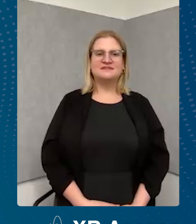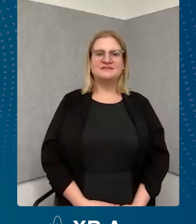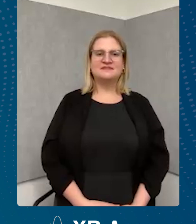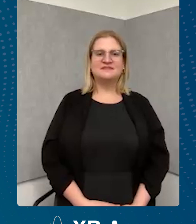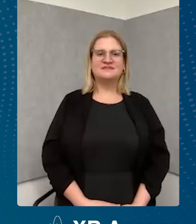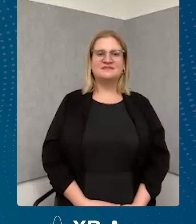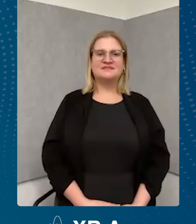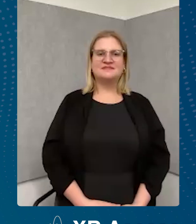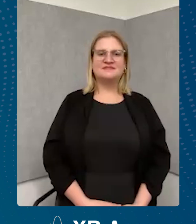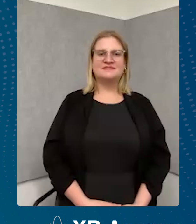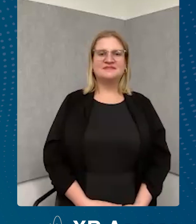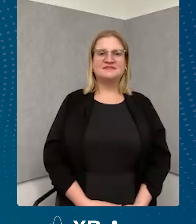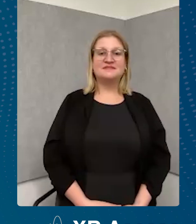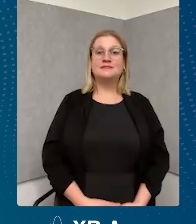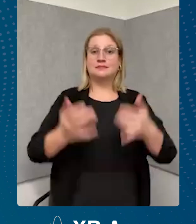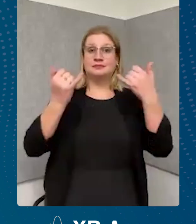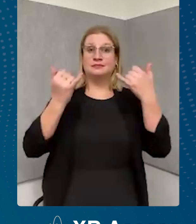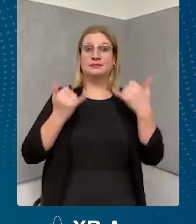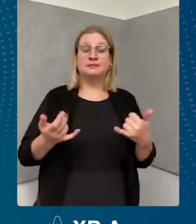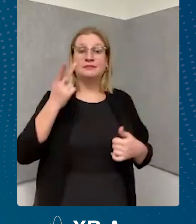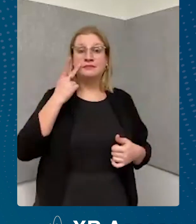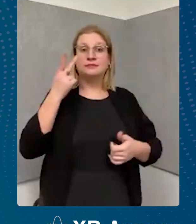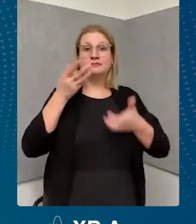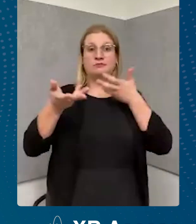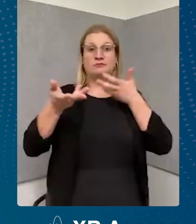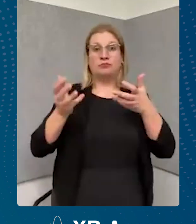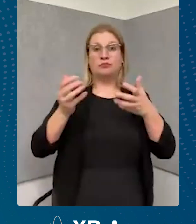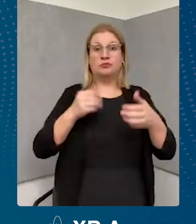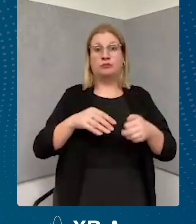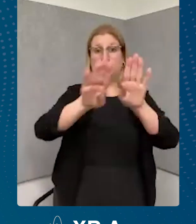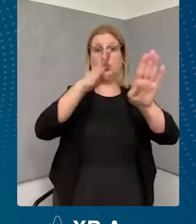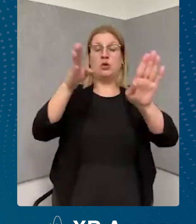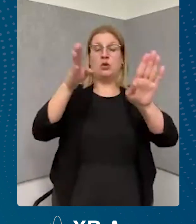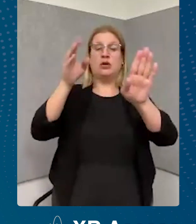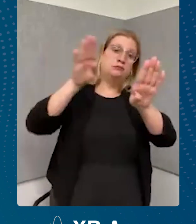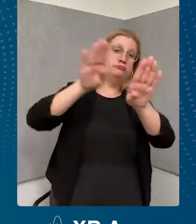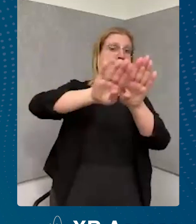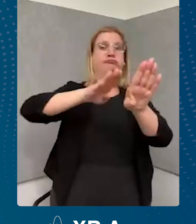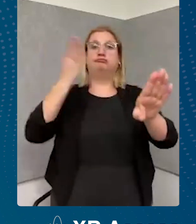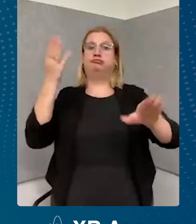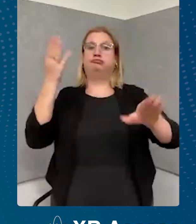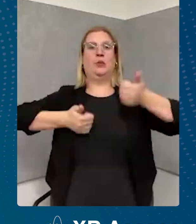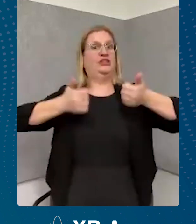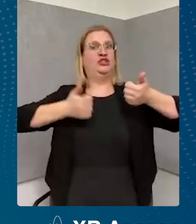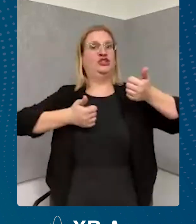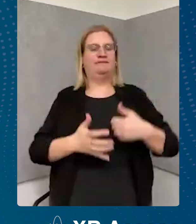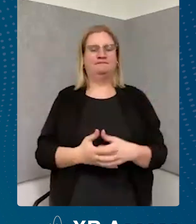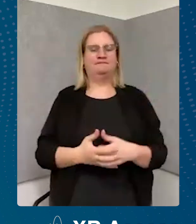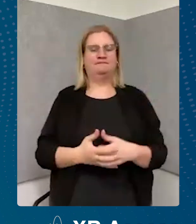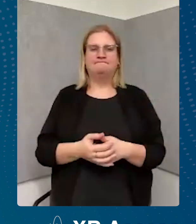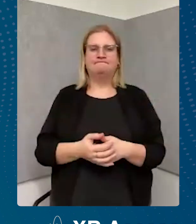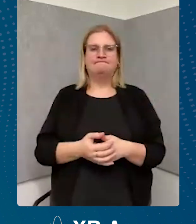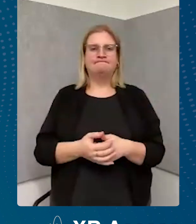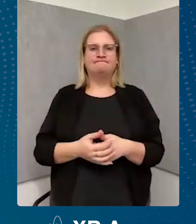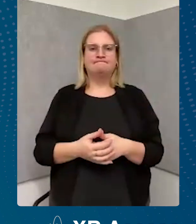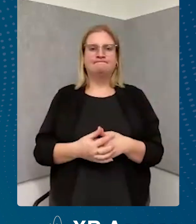So at least here now with the interaction, we can open and close the door.